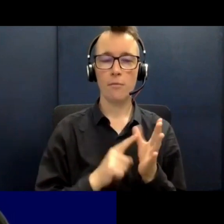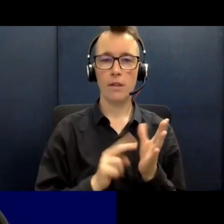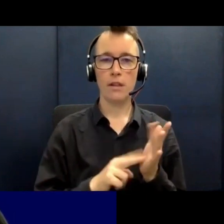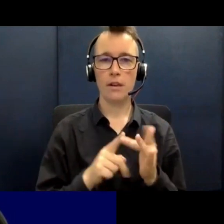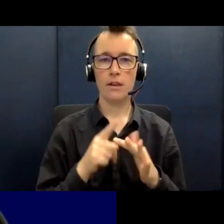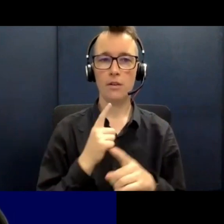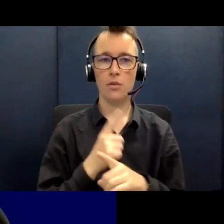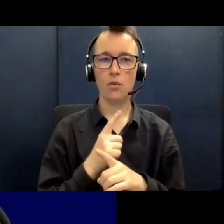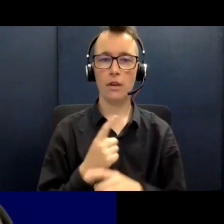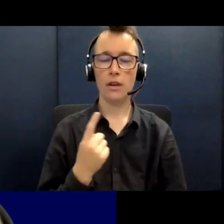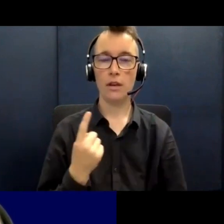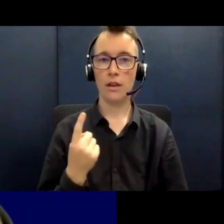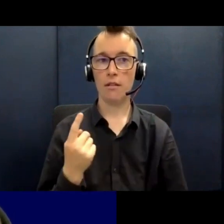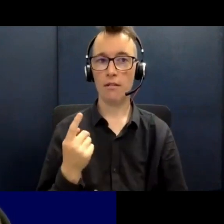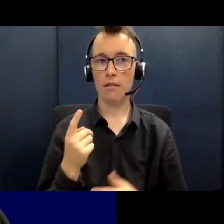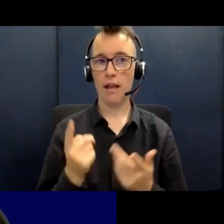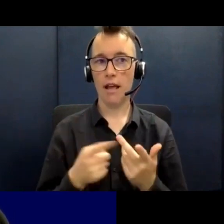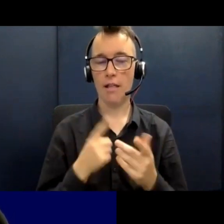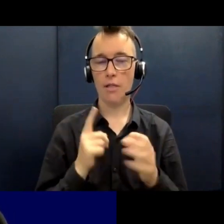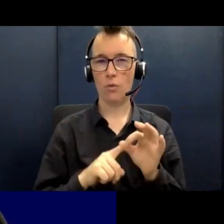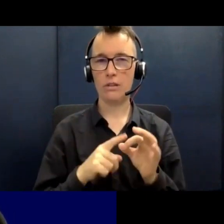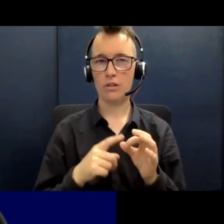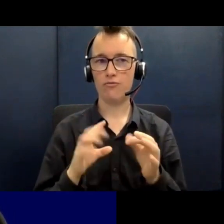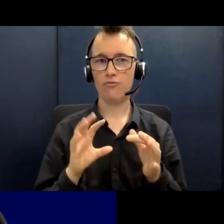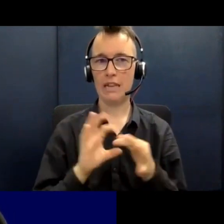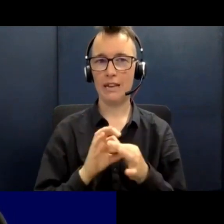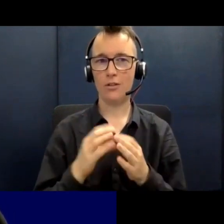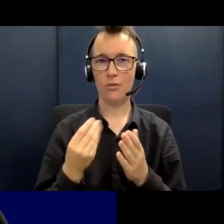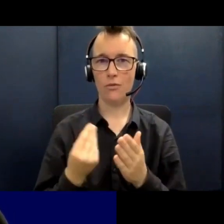slightly related to funding. So do you think there are many orthoptists working